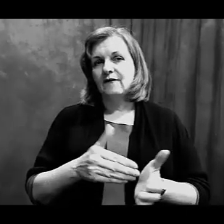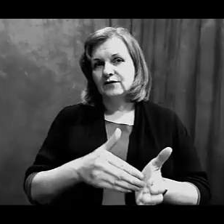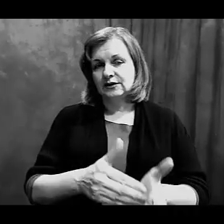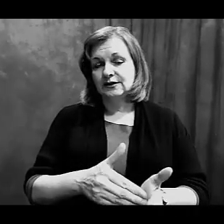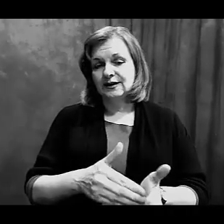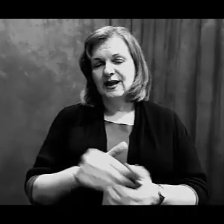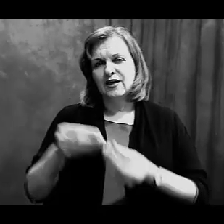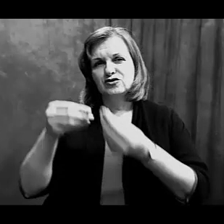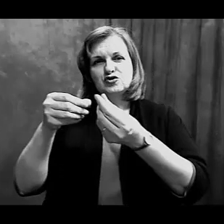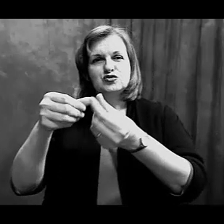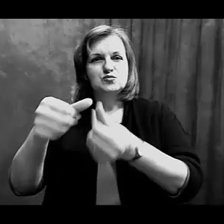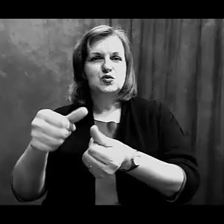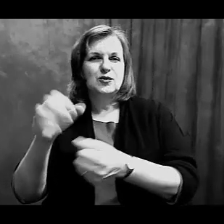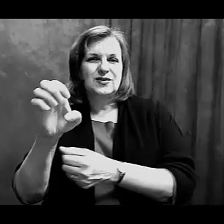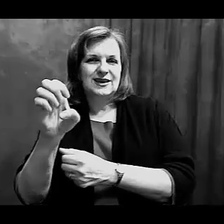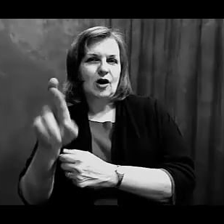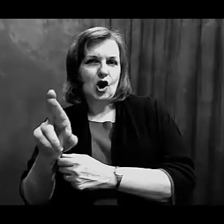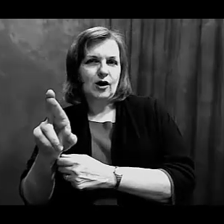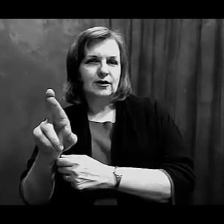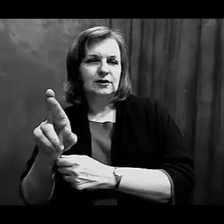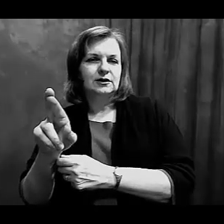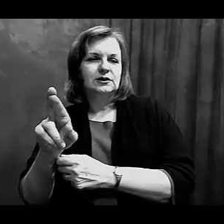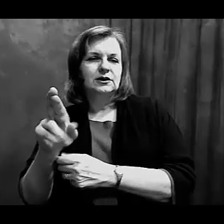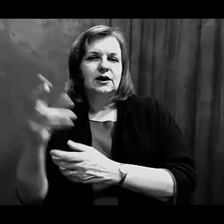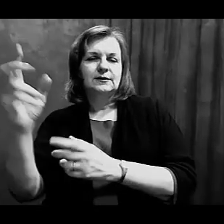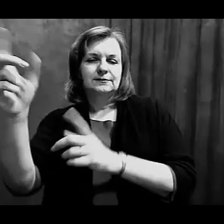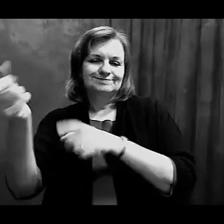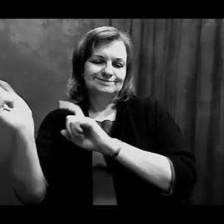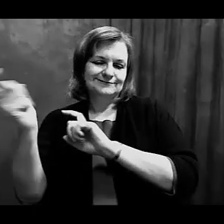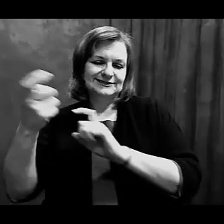a lot!! so the smooth ER is actually providing the lipids